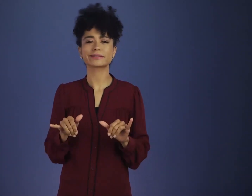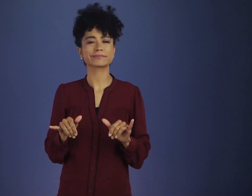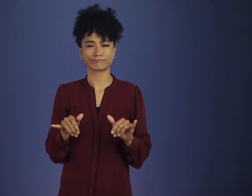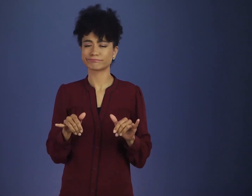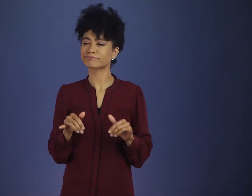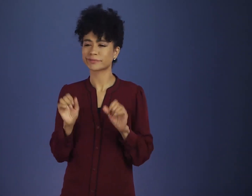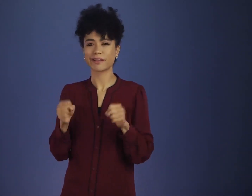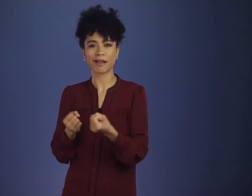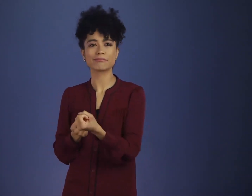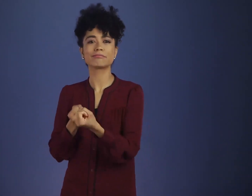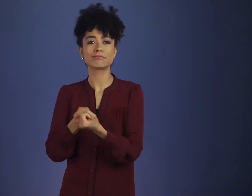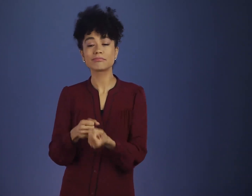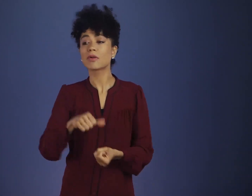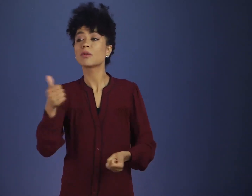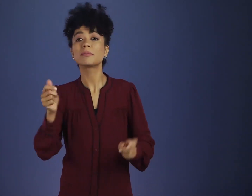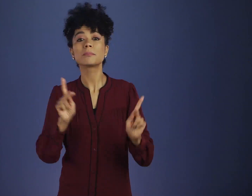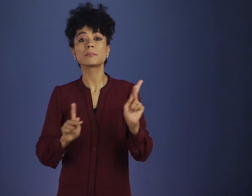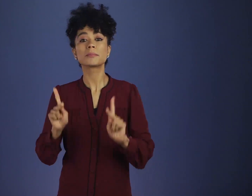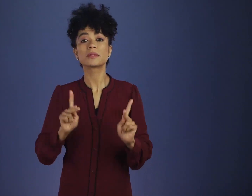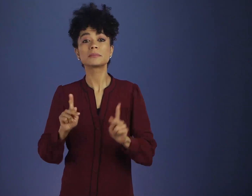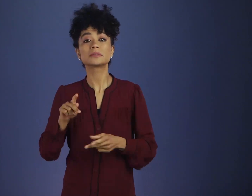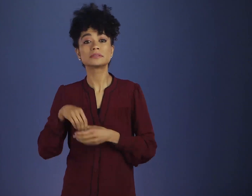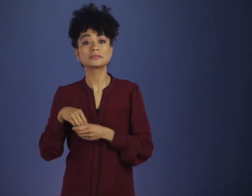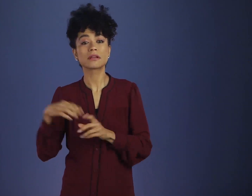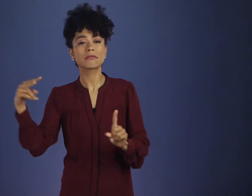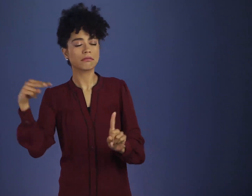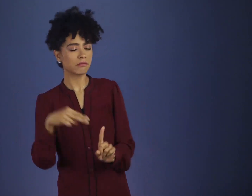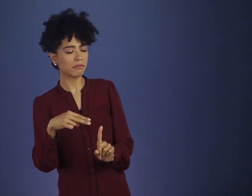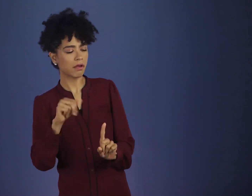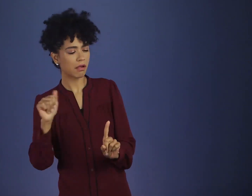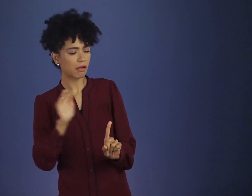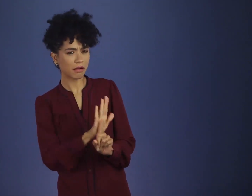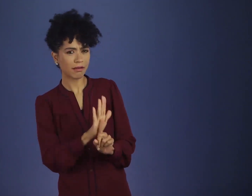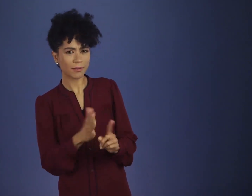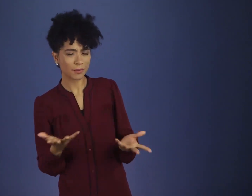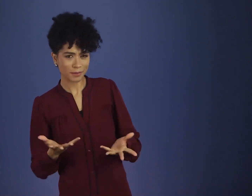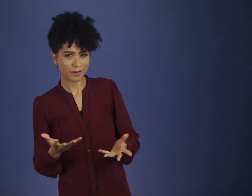will give such inquirers an inside view of A.A. never before possible.